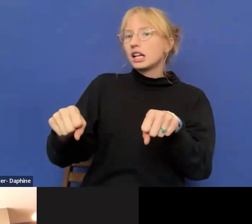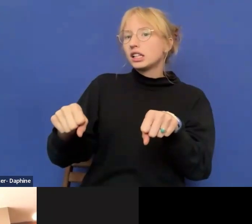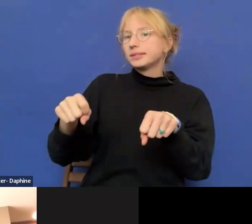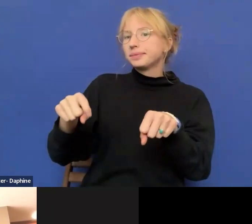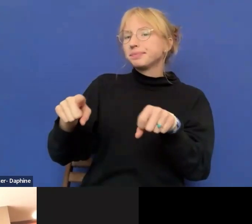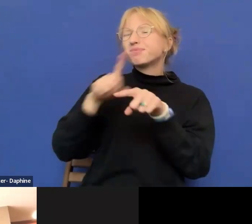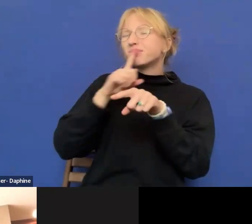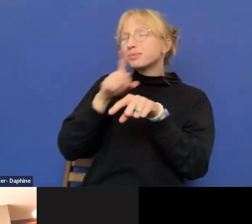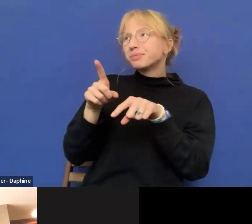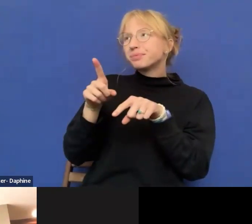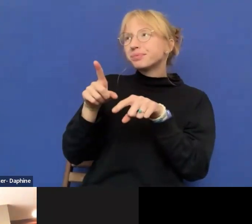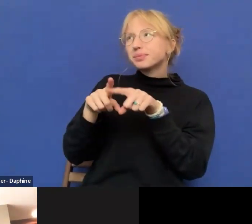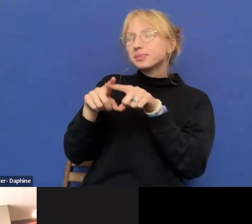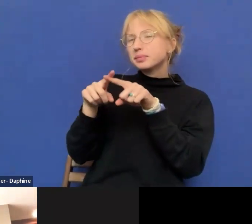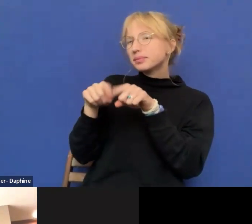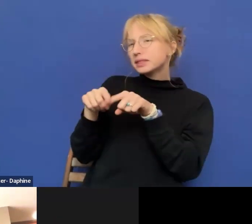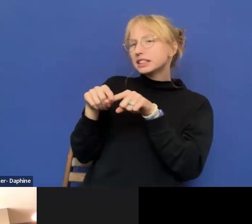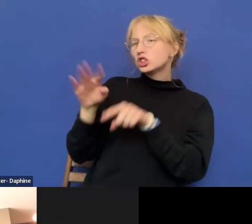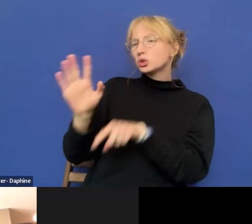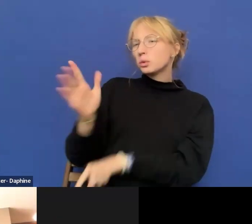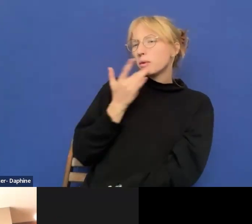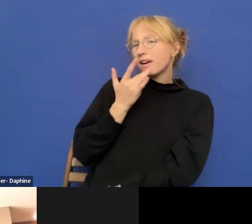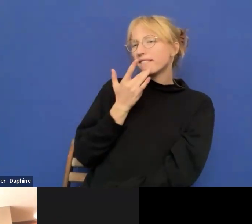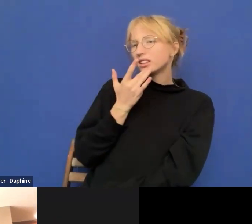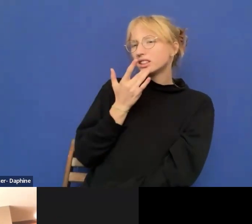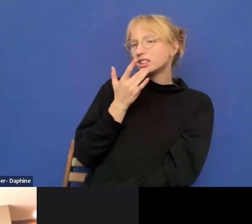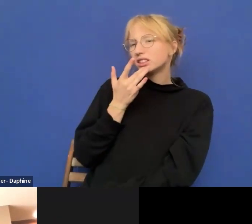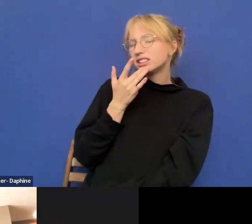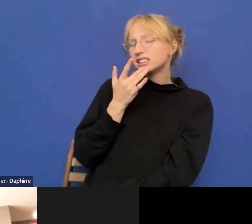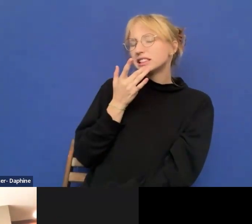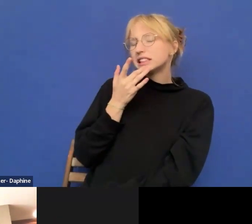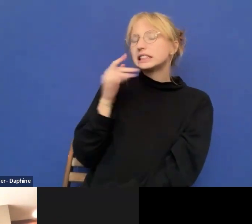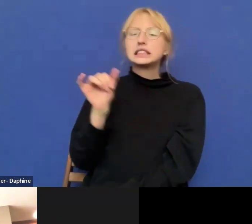on your preference as well as sometimes the format you